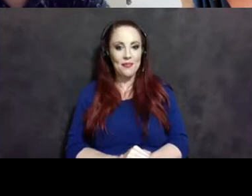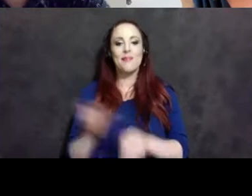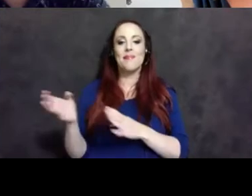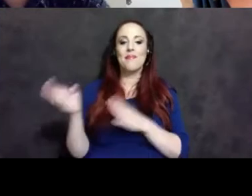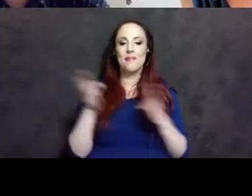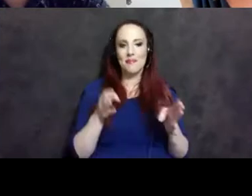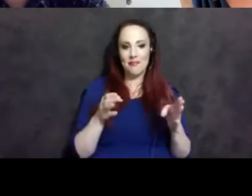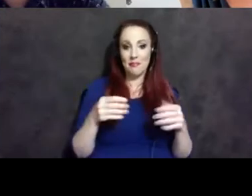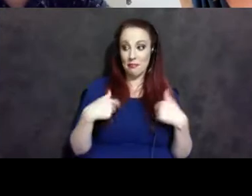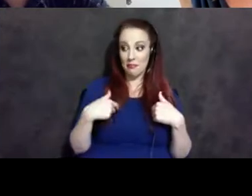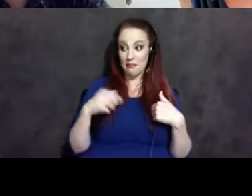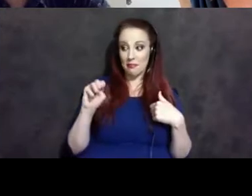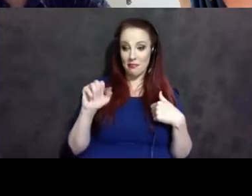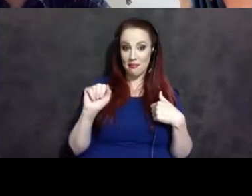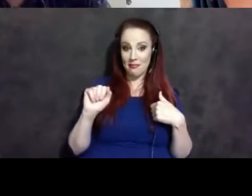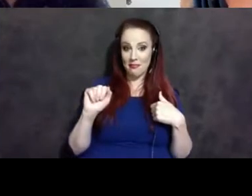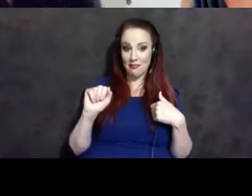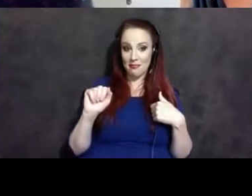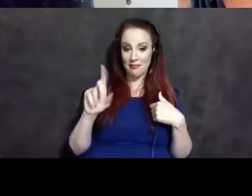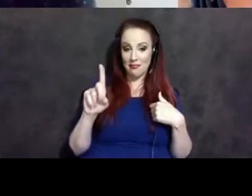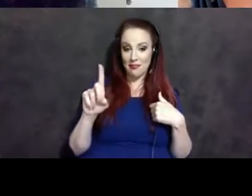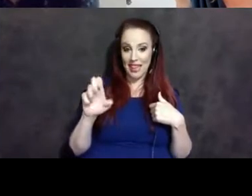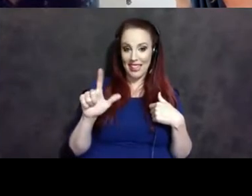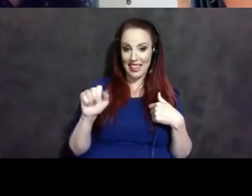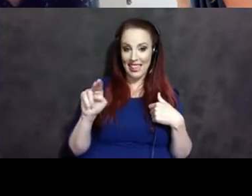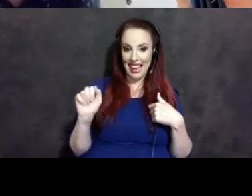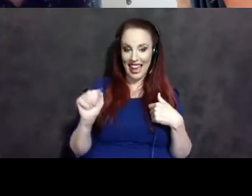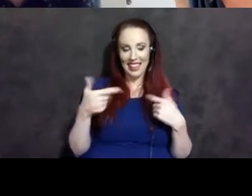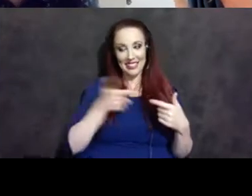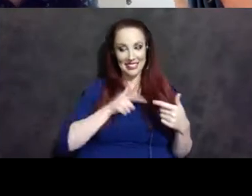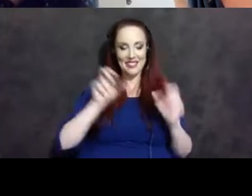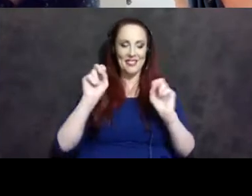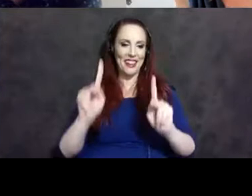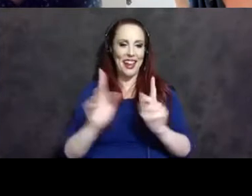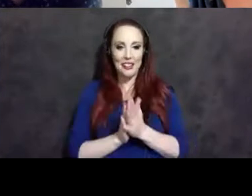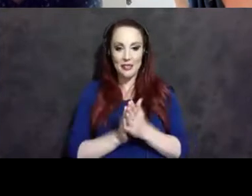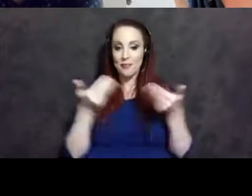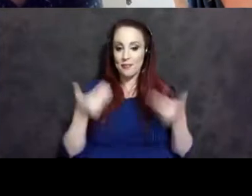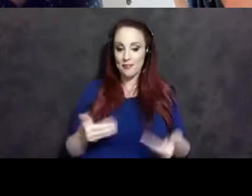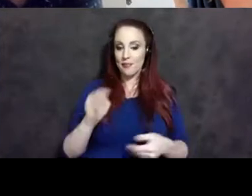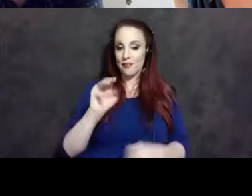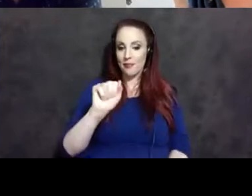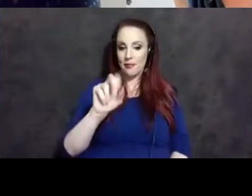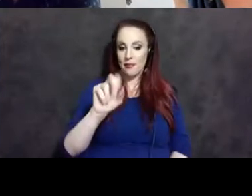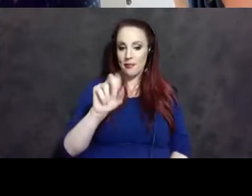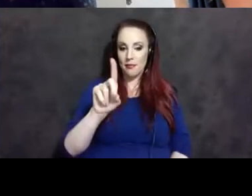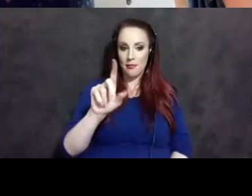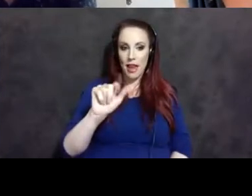Well, my name is Madelena, my pronoun is she/her.